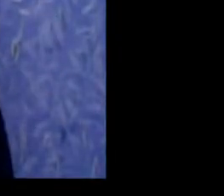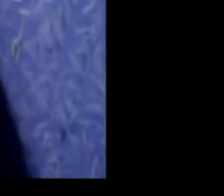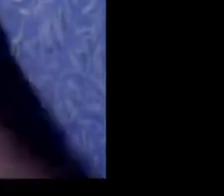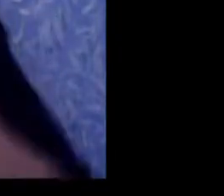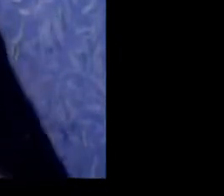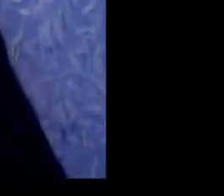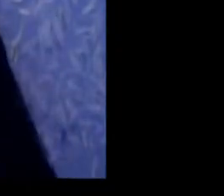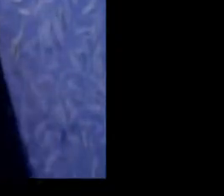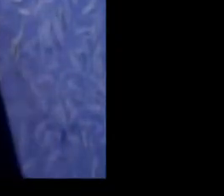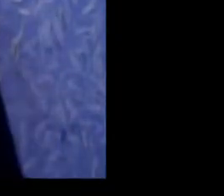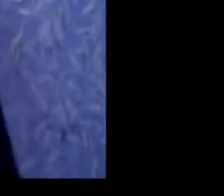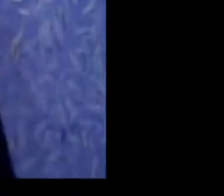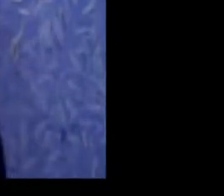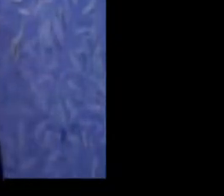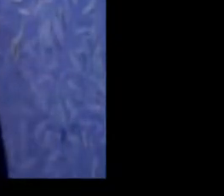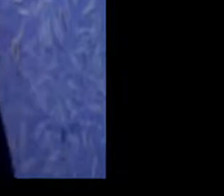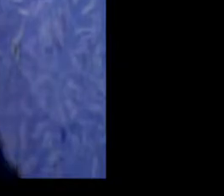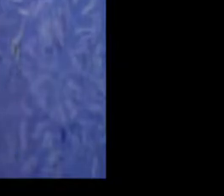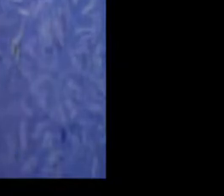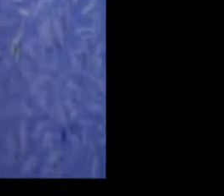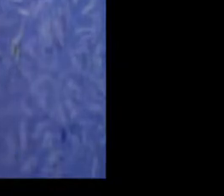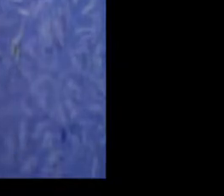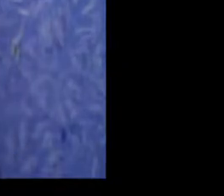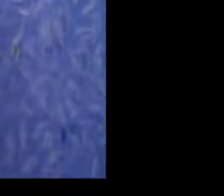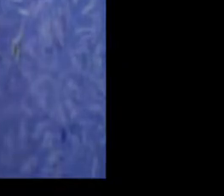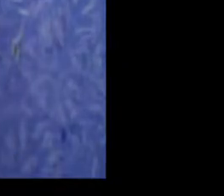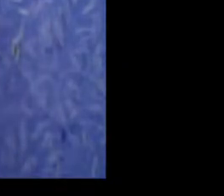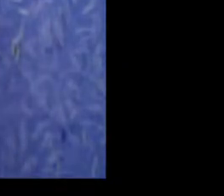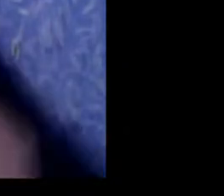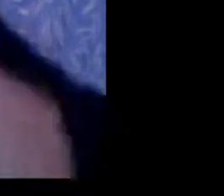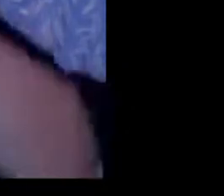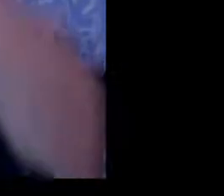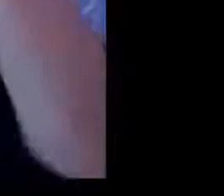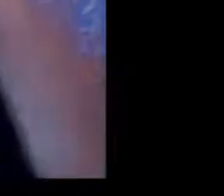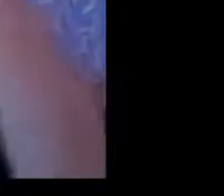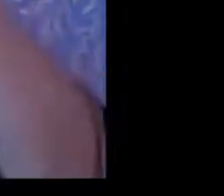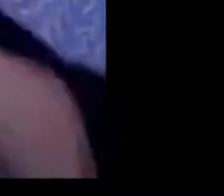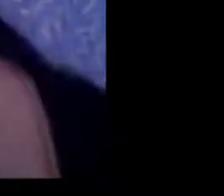For the reason of many deaf people who are not achieving quality sign language interpreters,